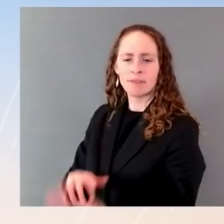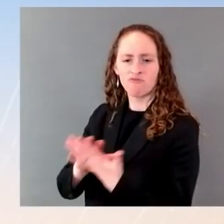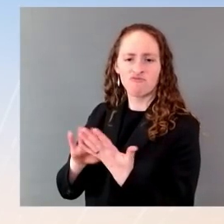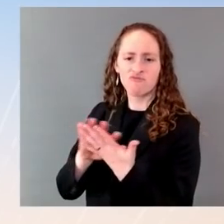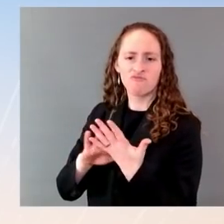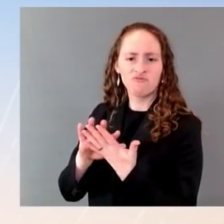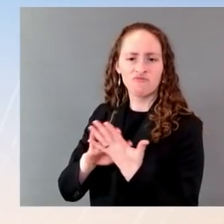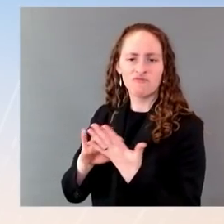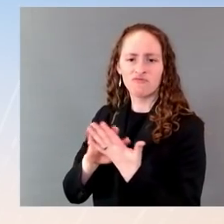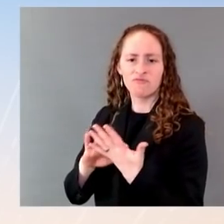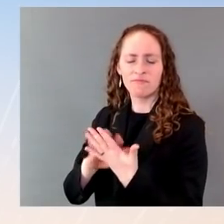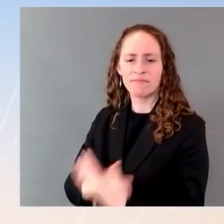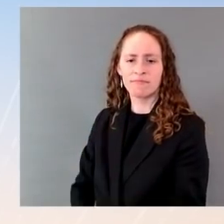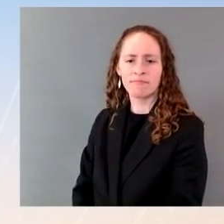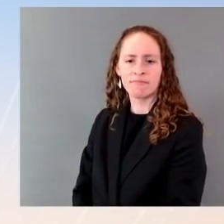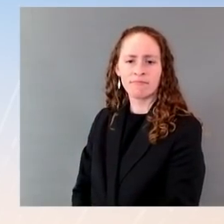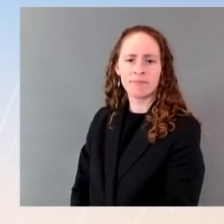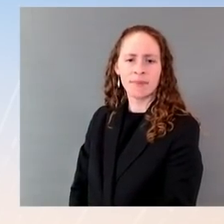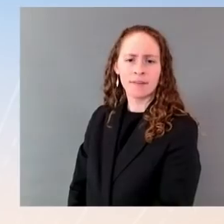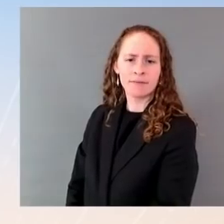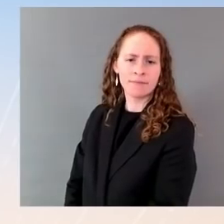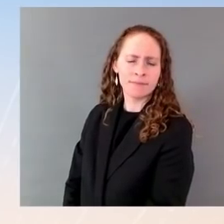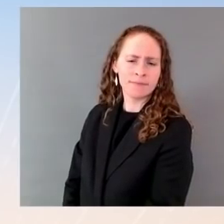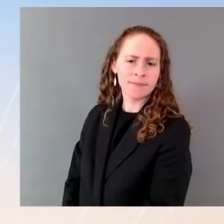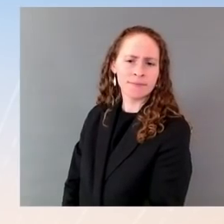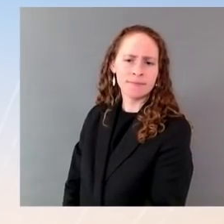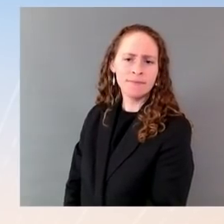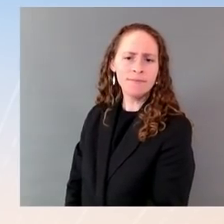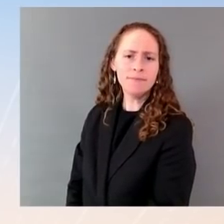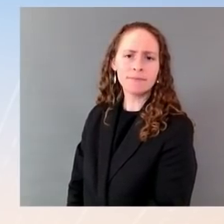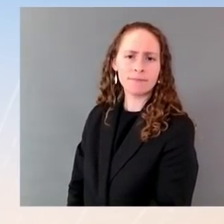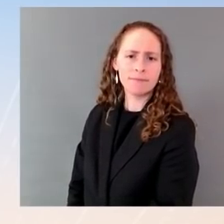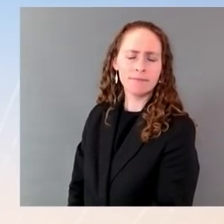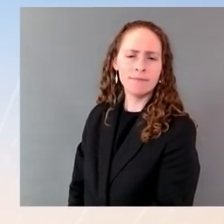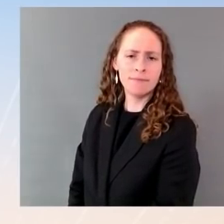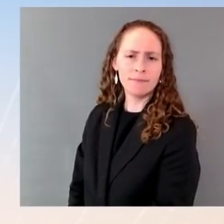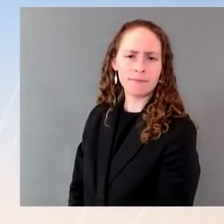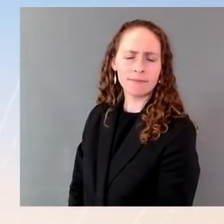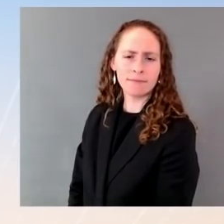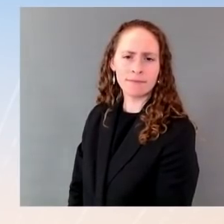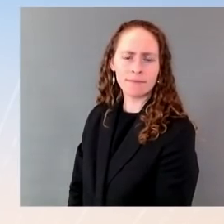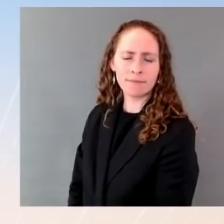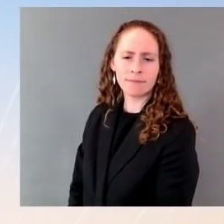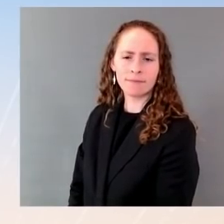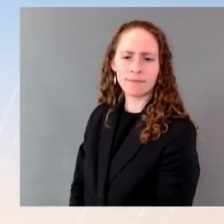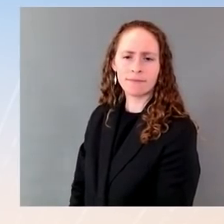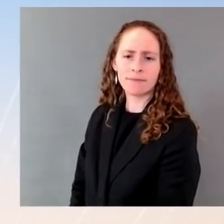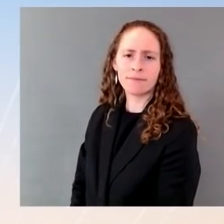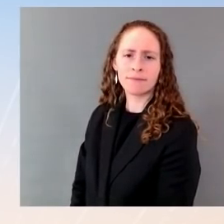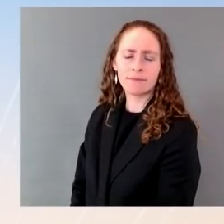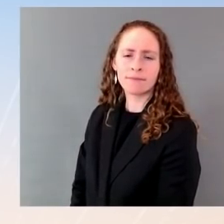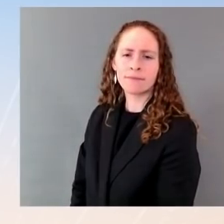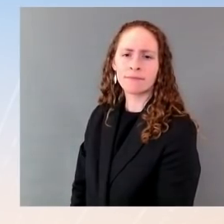you negotiate with your Allies and you coordinate with them -- your counterpart in the UAE is visiting Tehran as we speak.